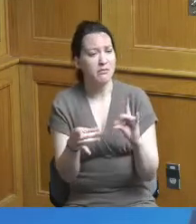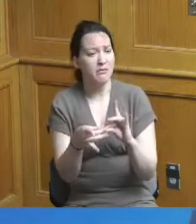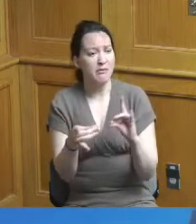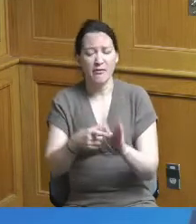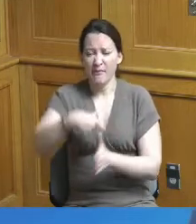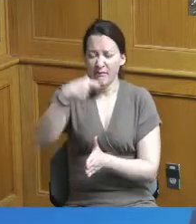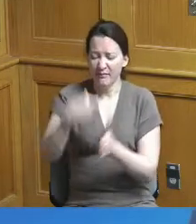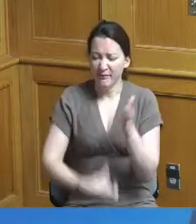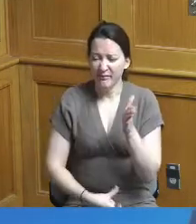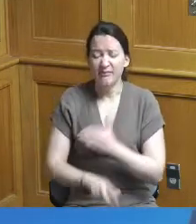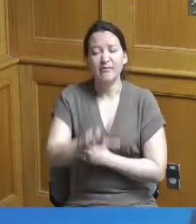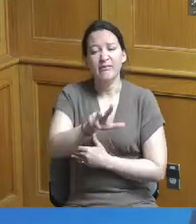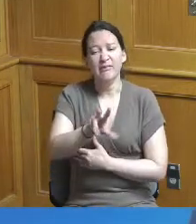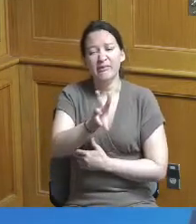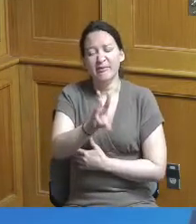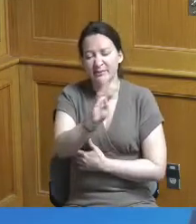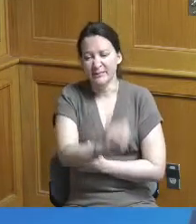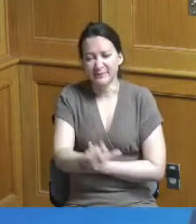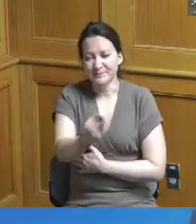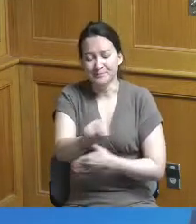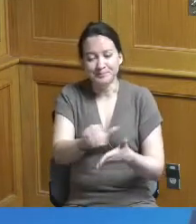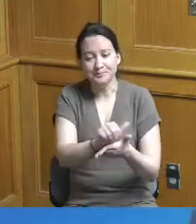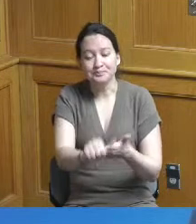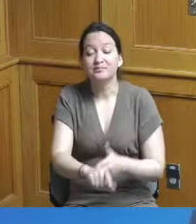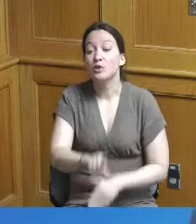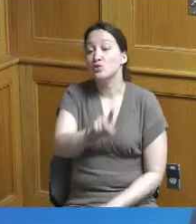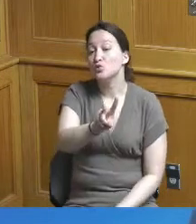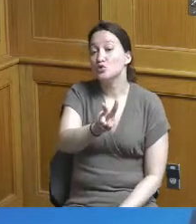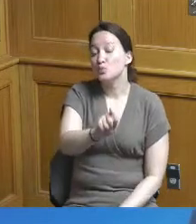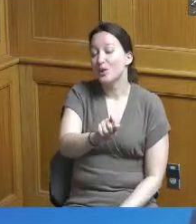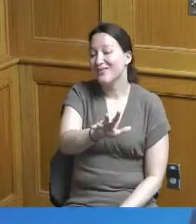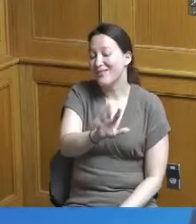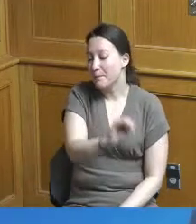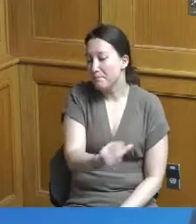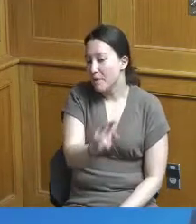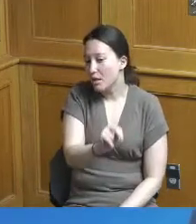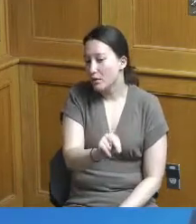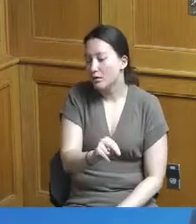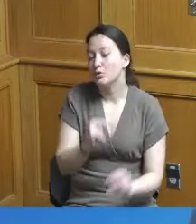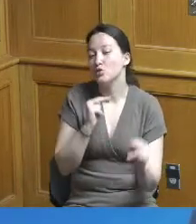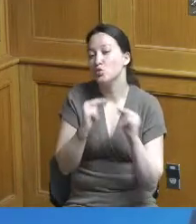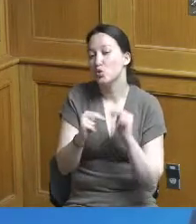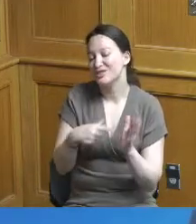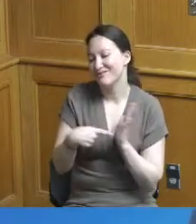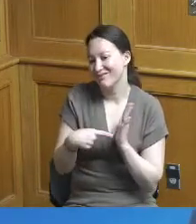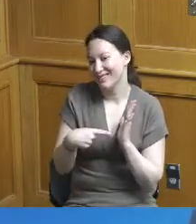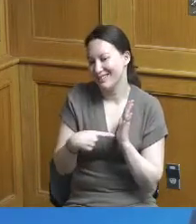cost of of 36 million there was also a 2.5 million brokerage fee that was associated with that